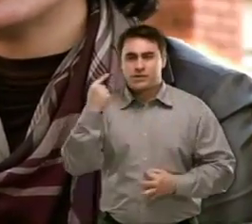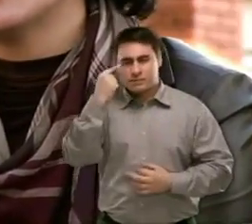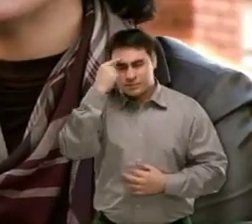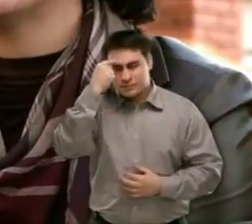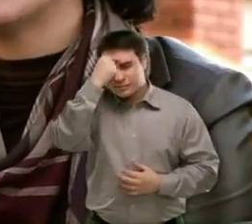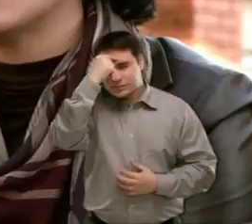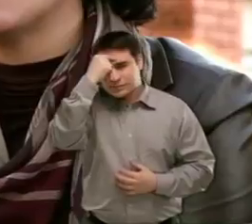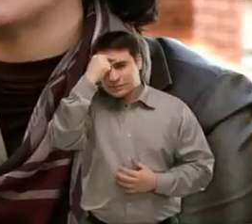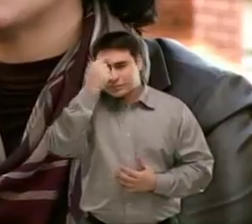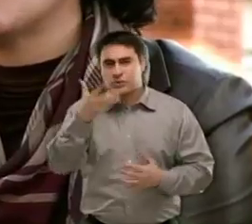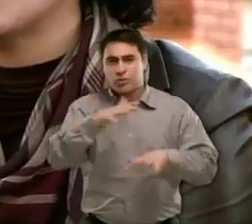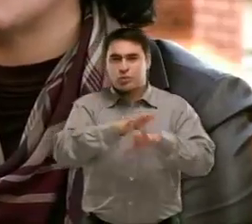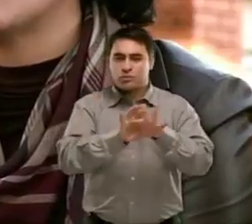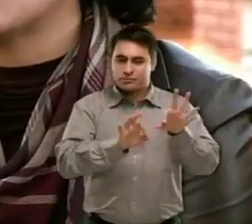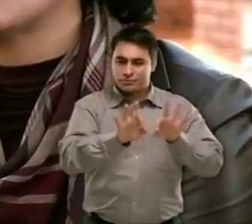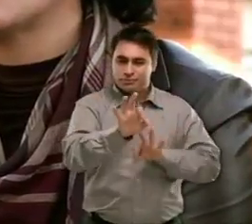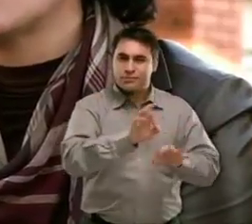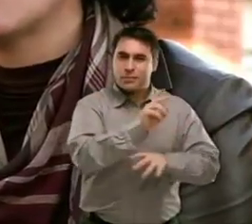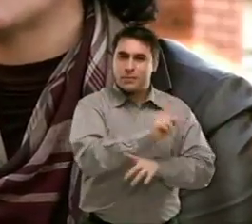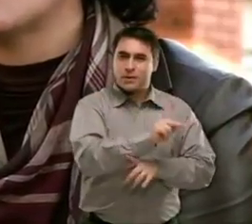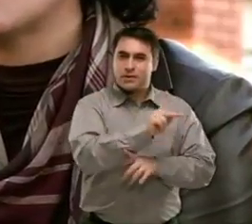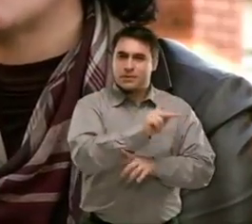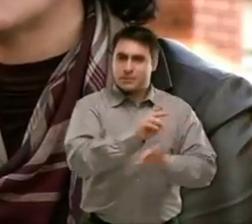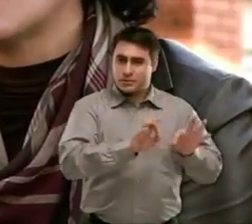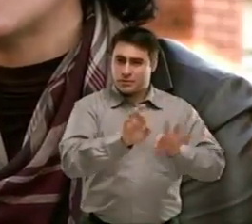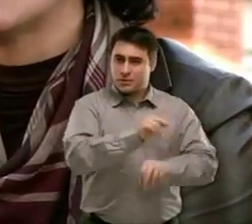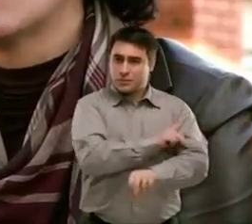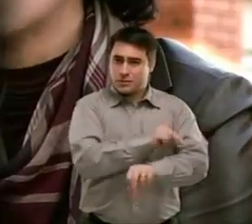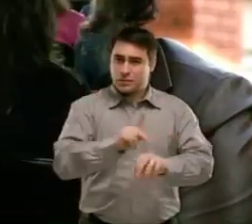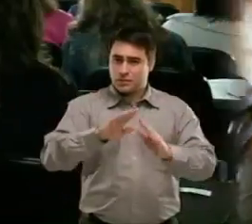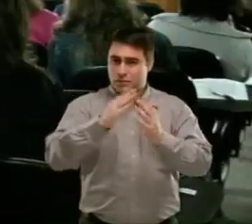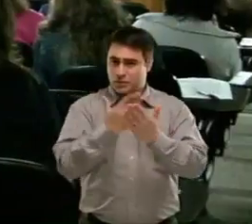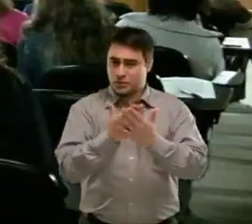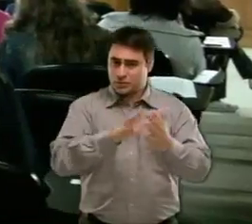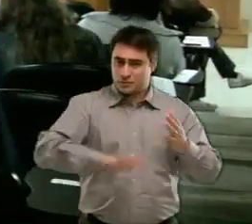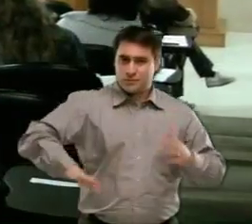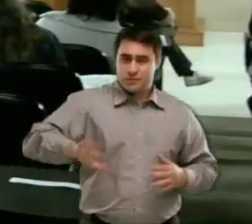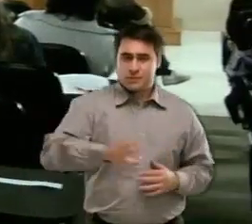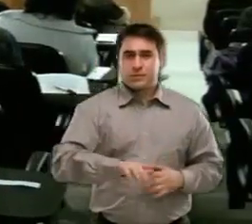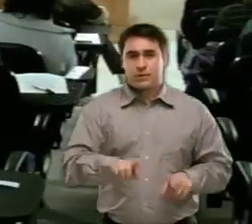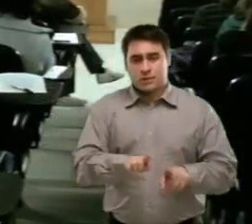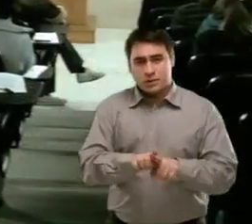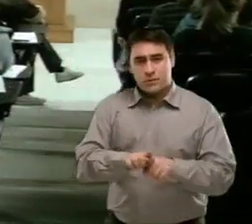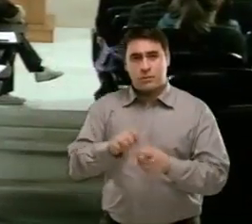in our school district's educational projects. Analyze the quality of teaching, but in a simplified manner.